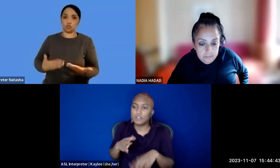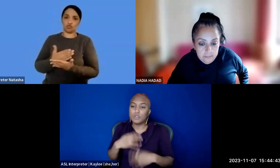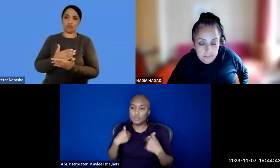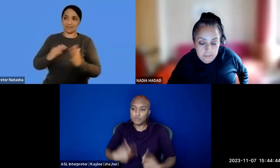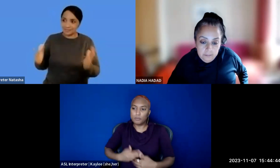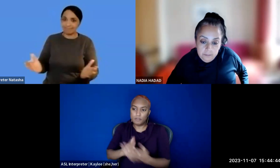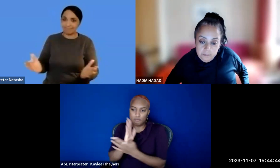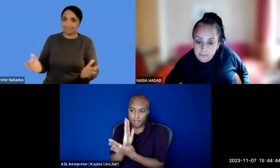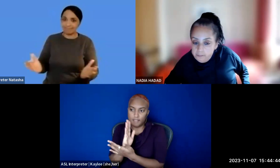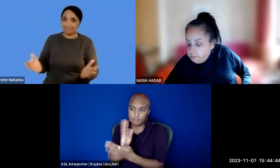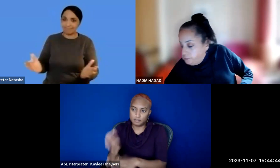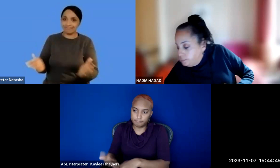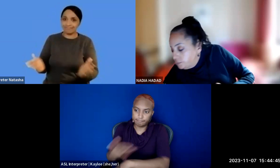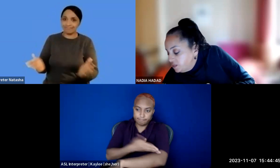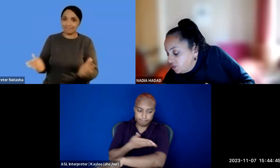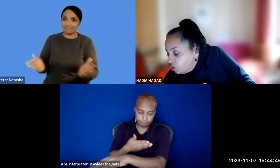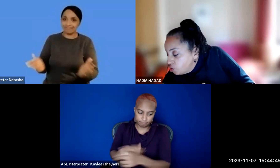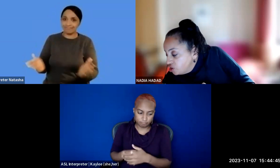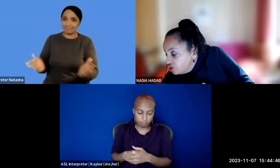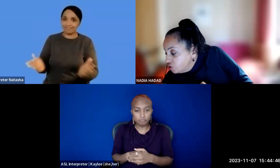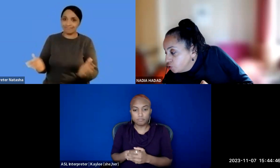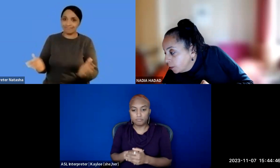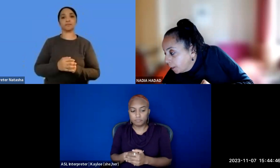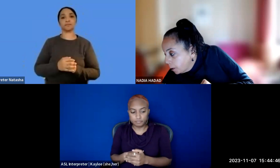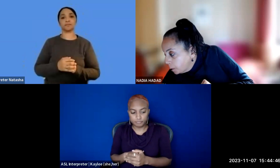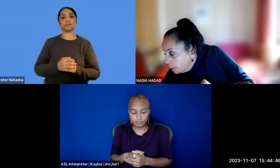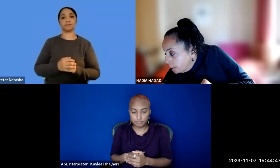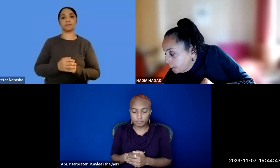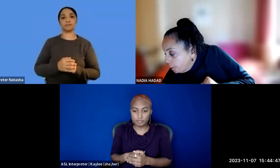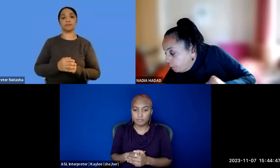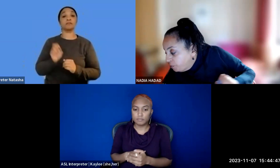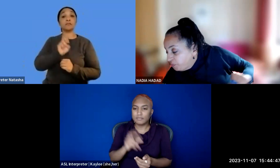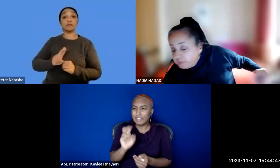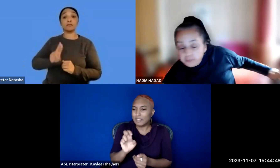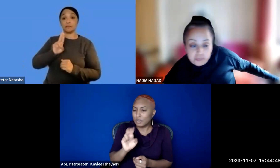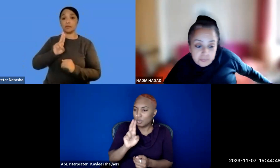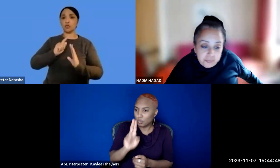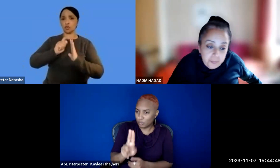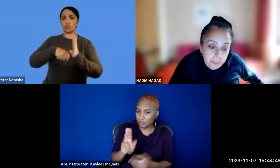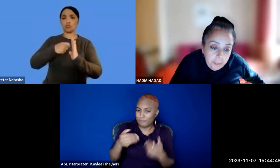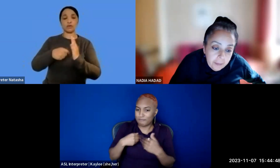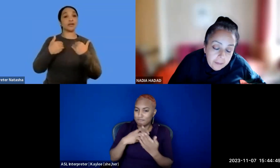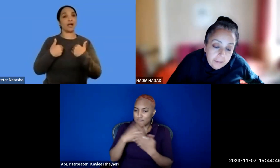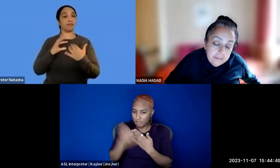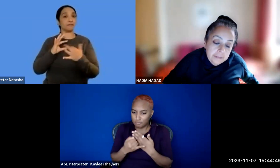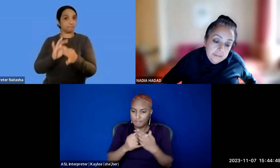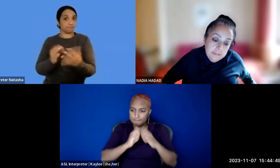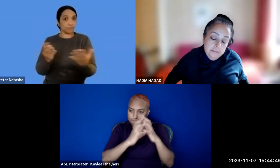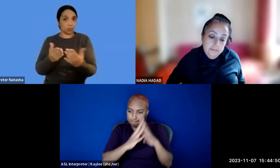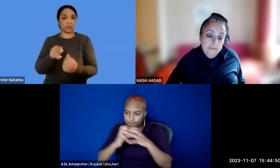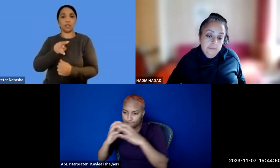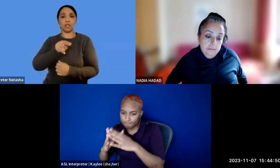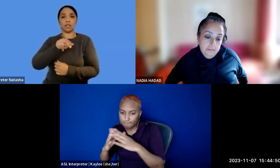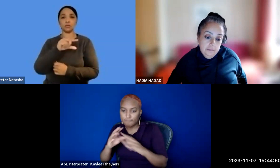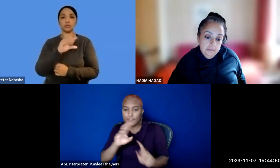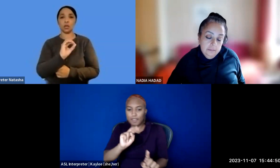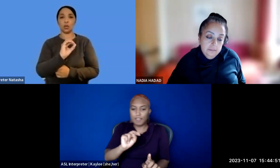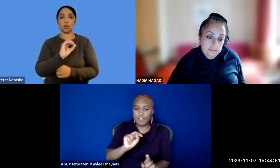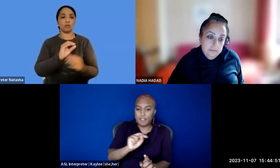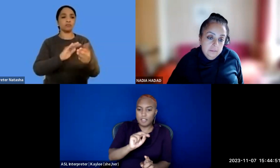The EU has always had projects in particular implemented by NGOs that focus on disability inclusion,